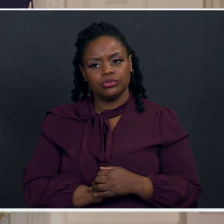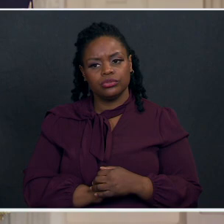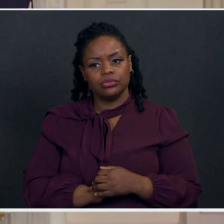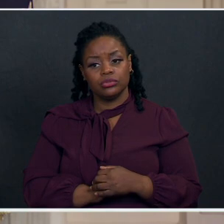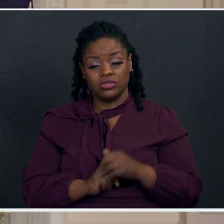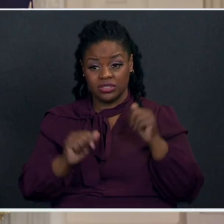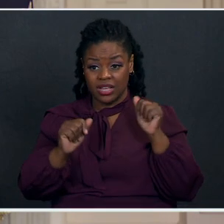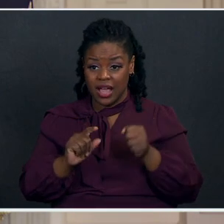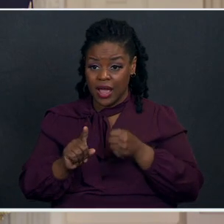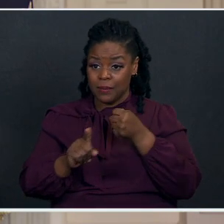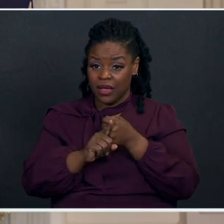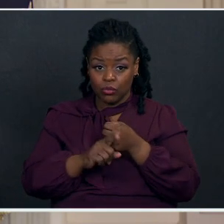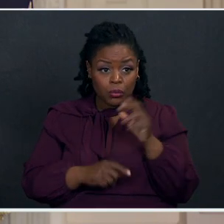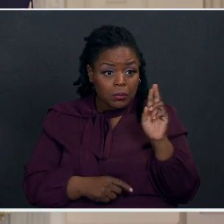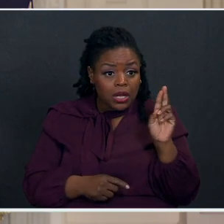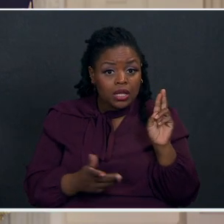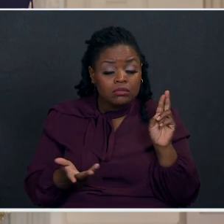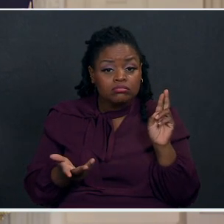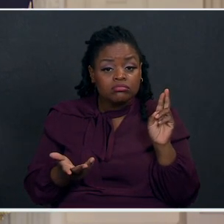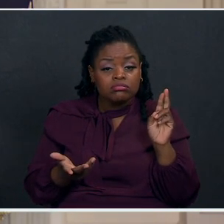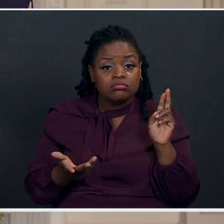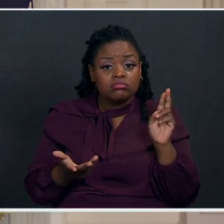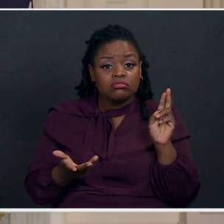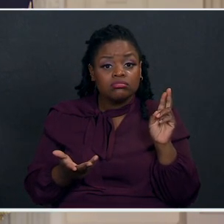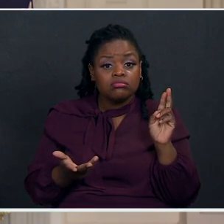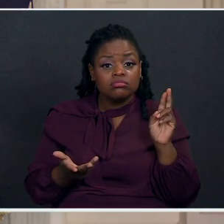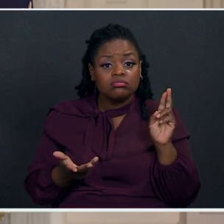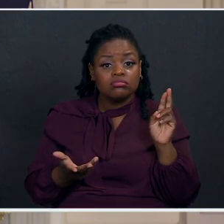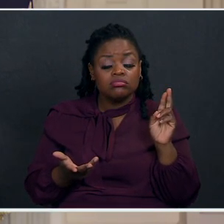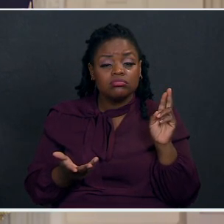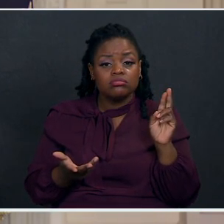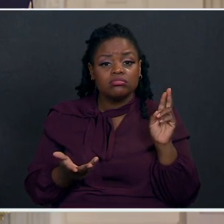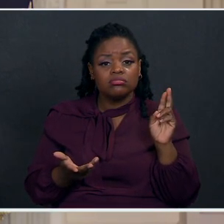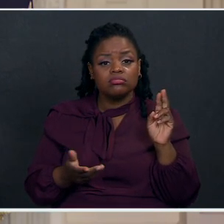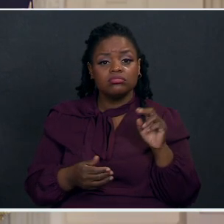And many climate and health calamities are colliding all at once.